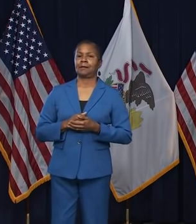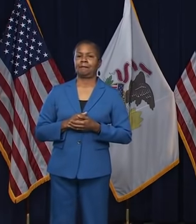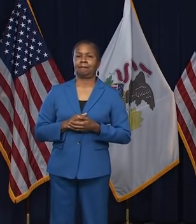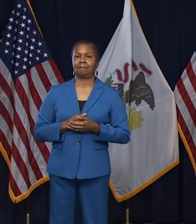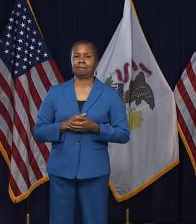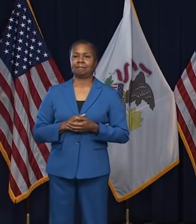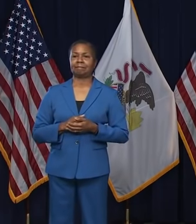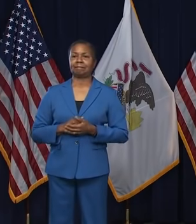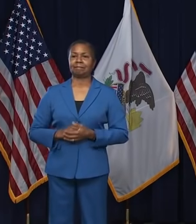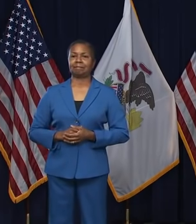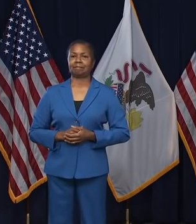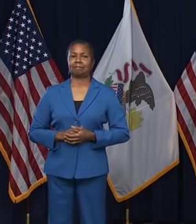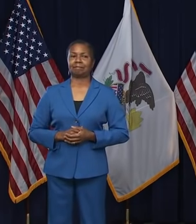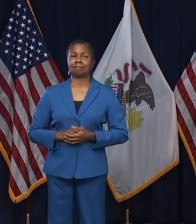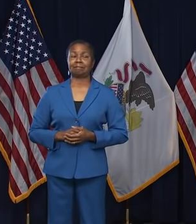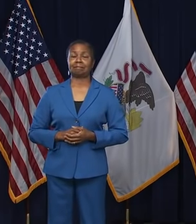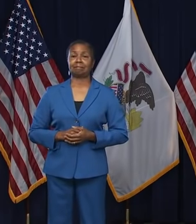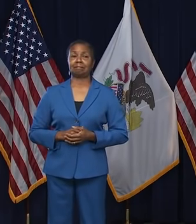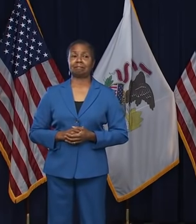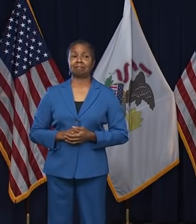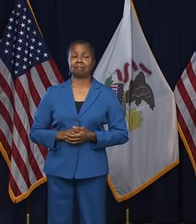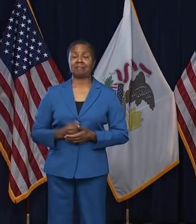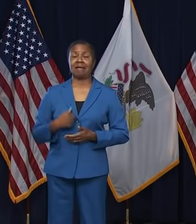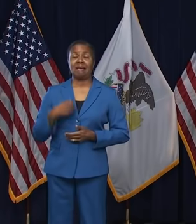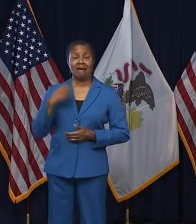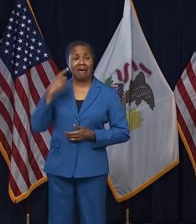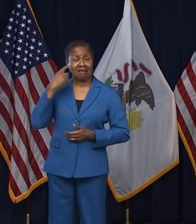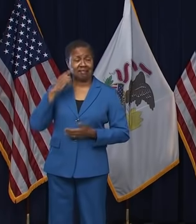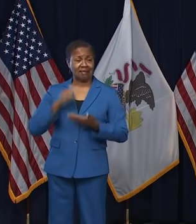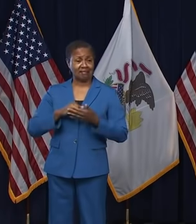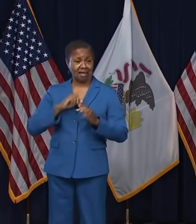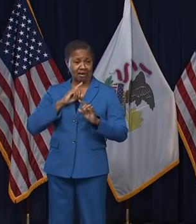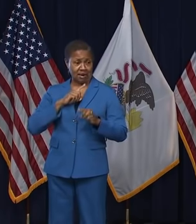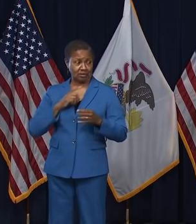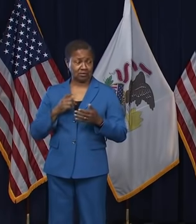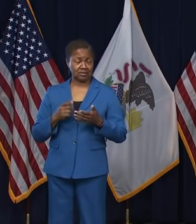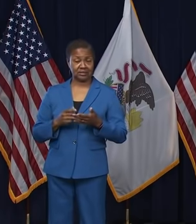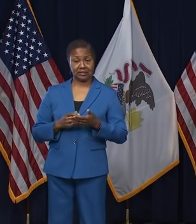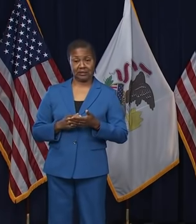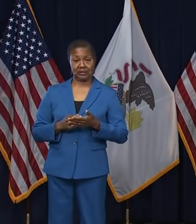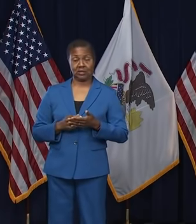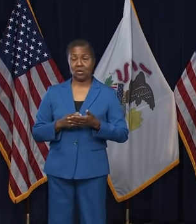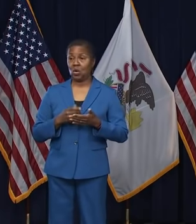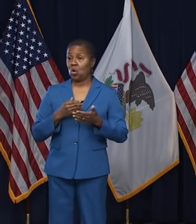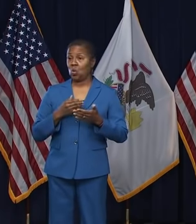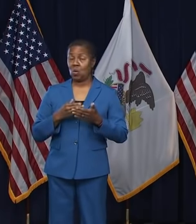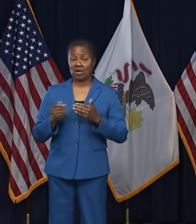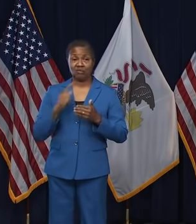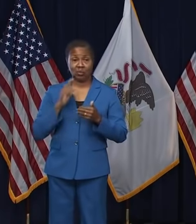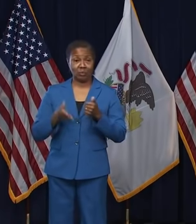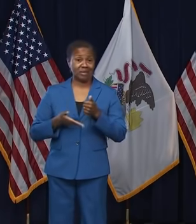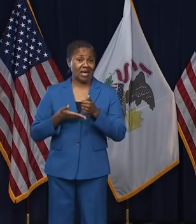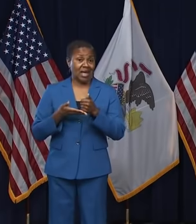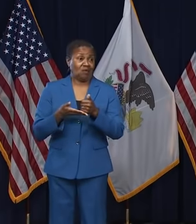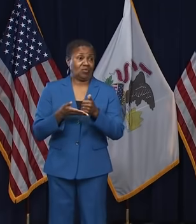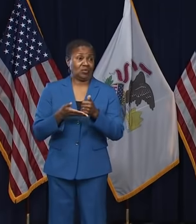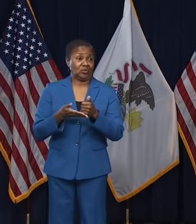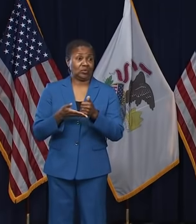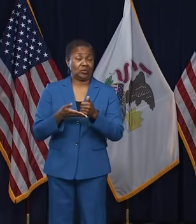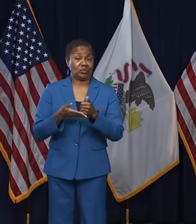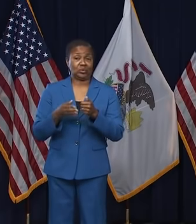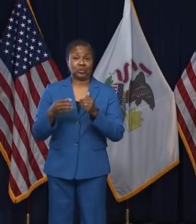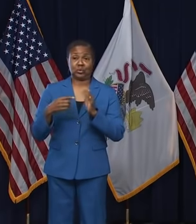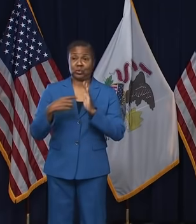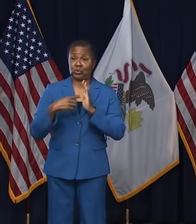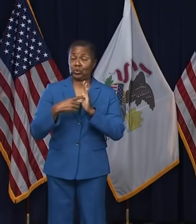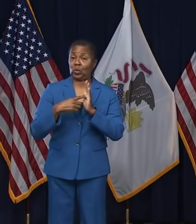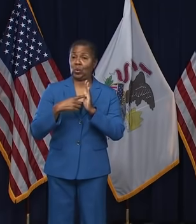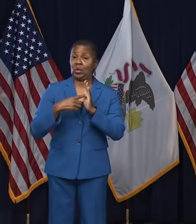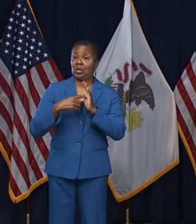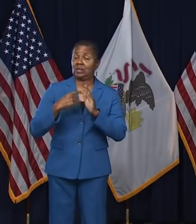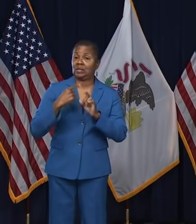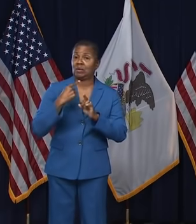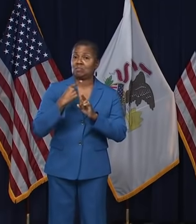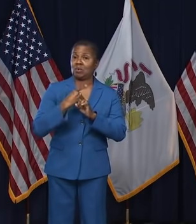have any form. Of. I mean I